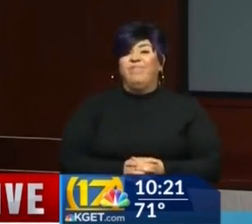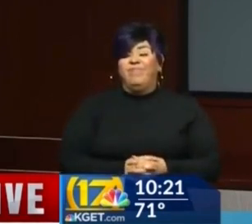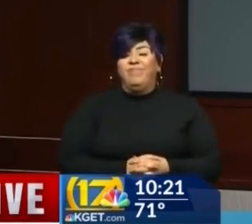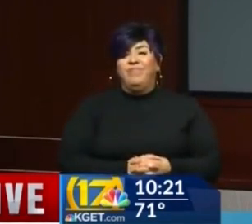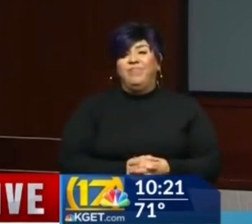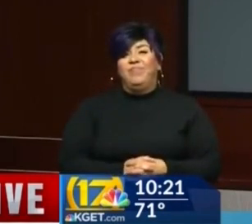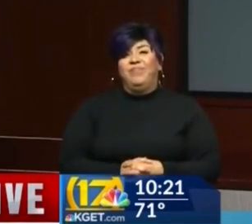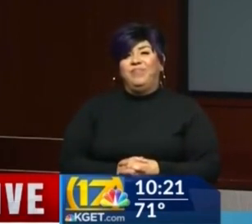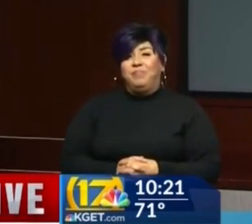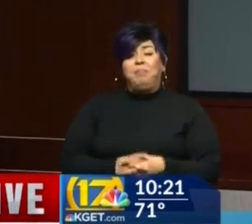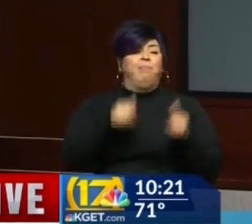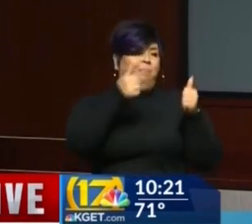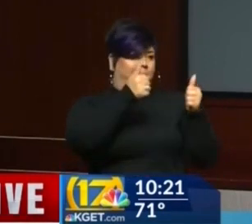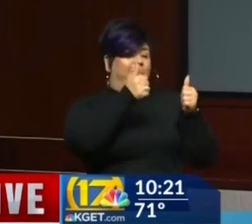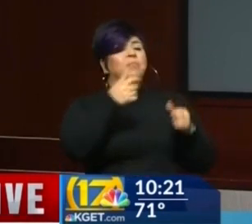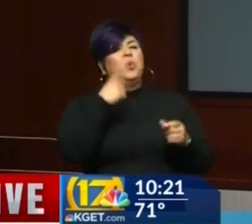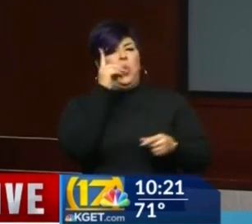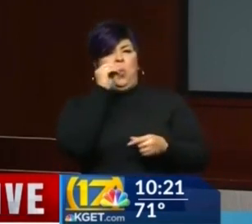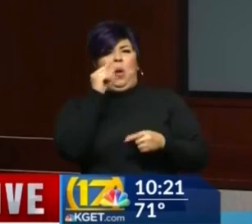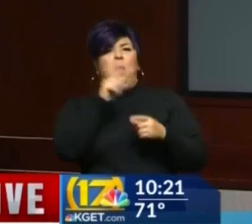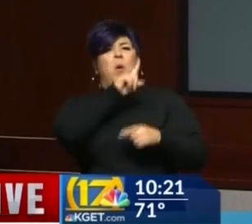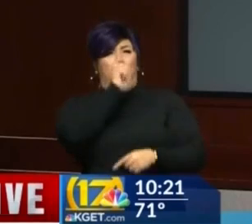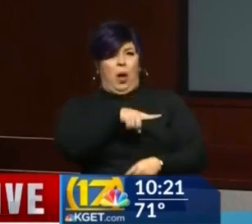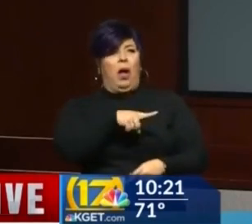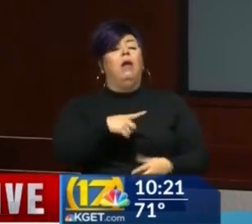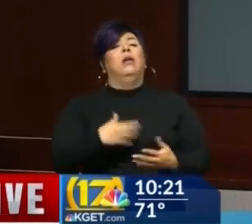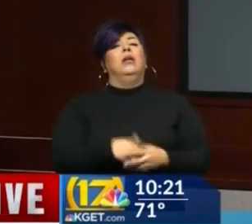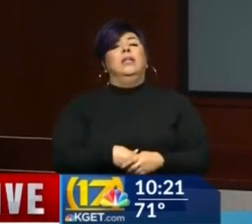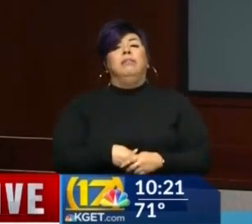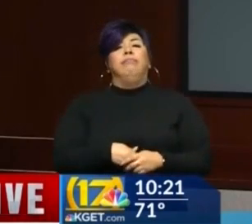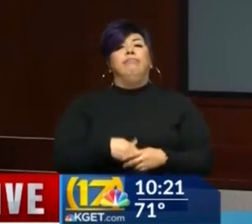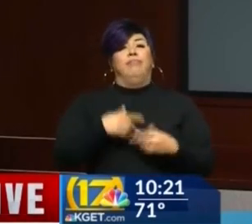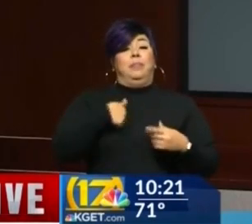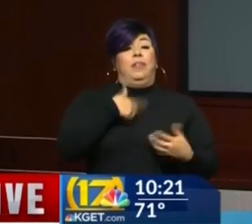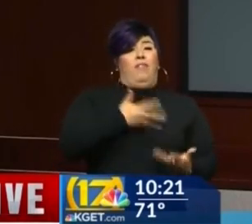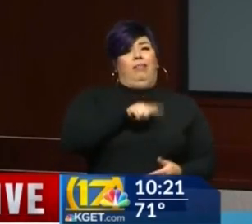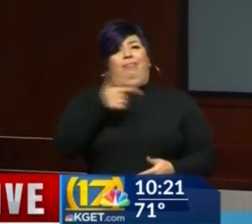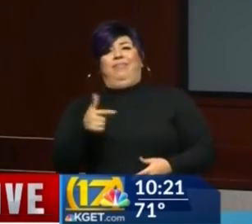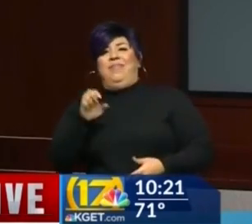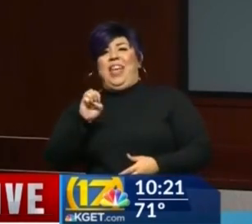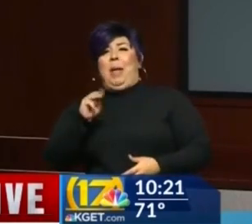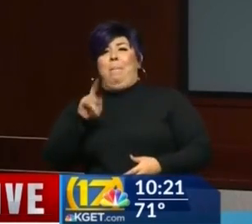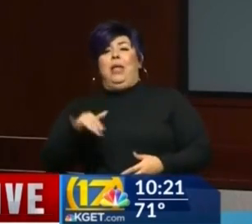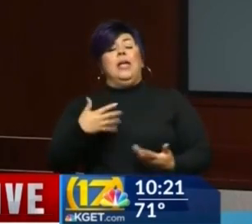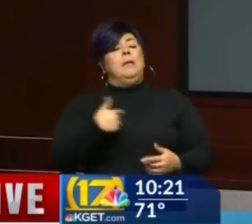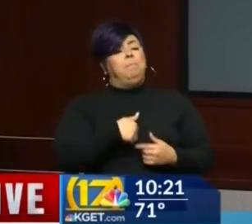ENSURE THAT WE MOVE INTO THE RED TIER WE ARE OPTIMISTIC THAT THE BEST WAY TO ANSWER YOUR QUESTION.